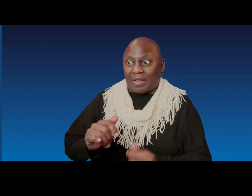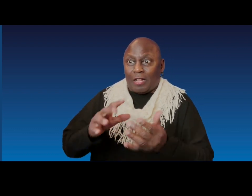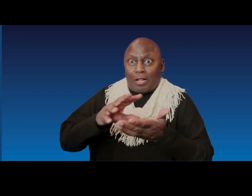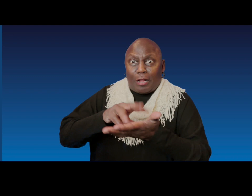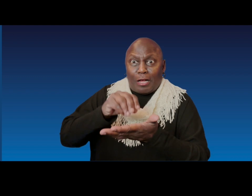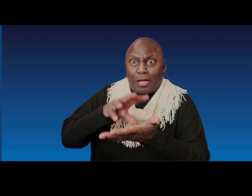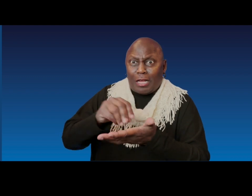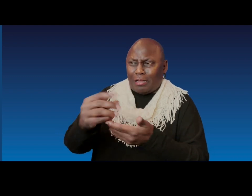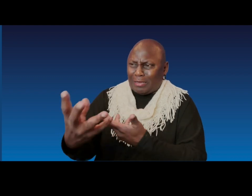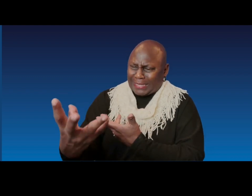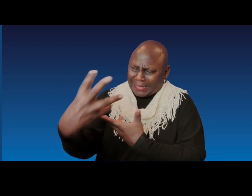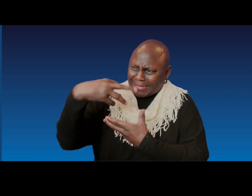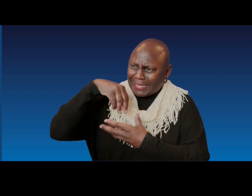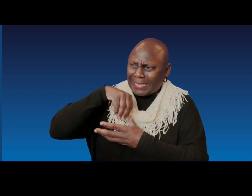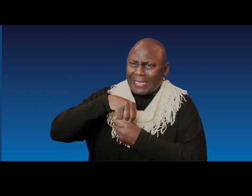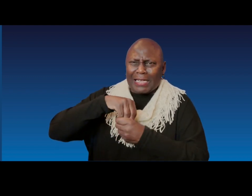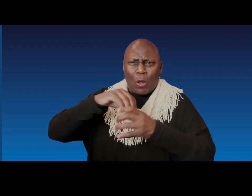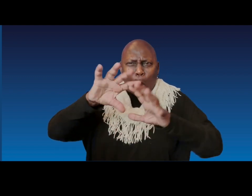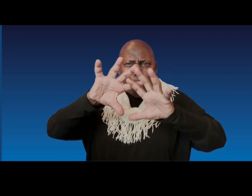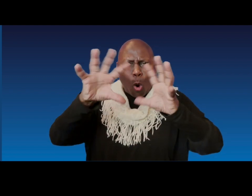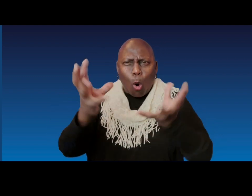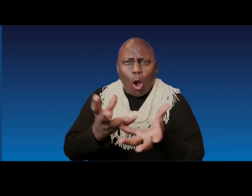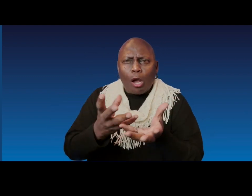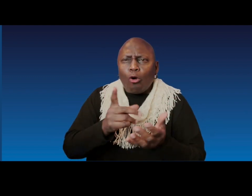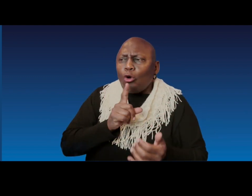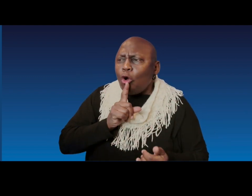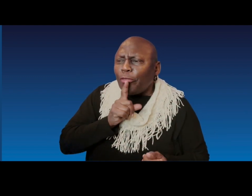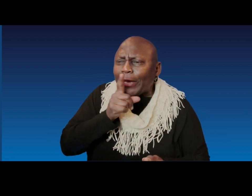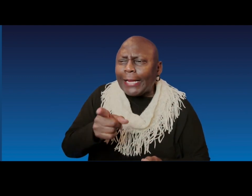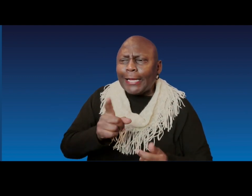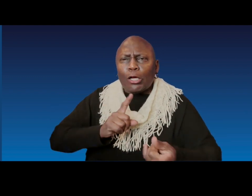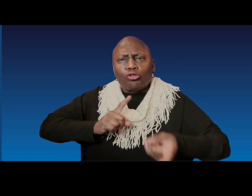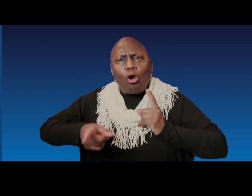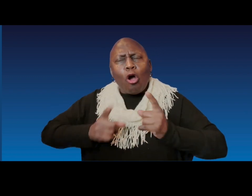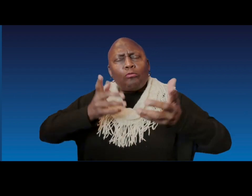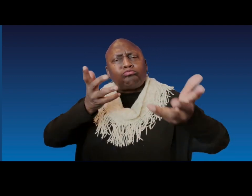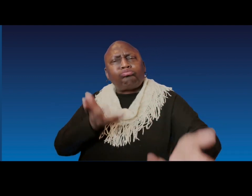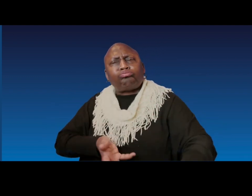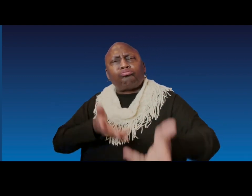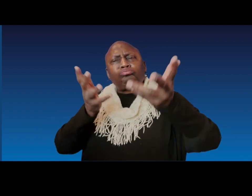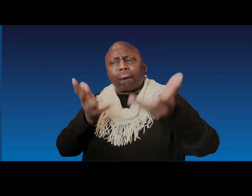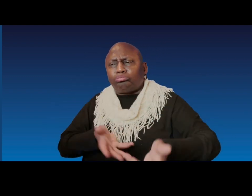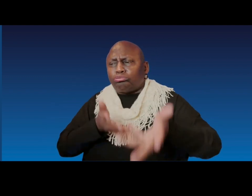Learners should be engaged with whole authentic discourse and conversation